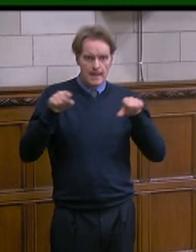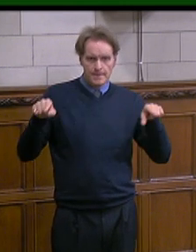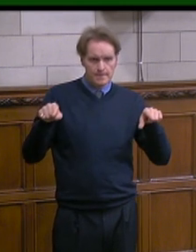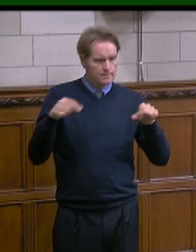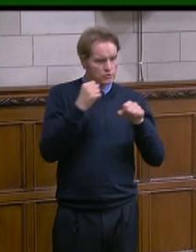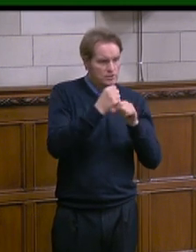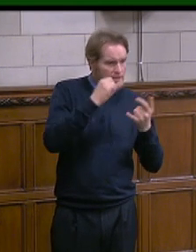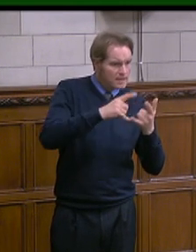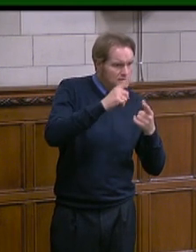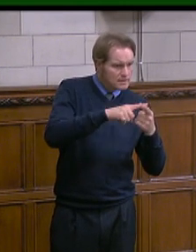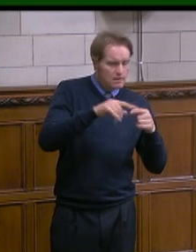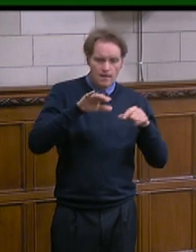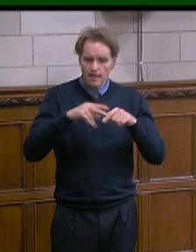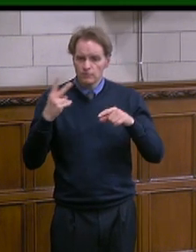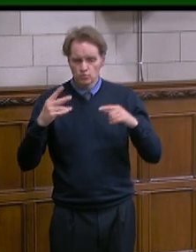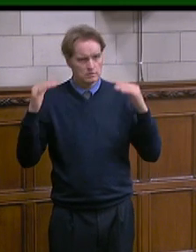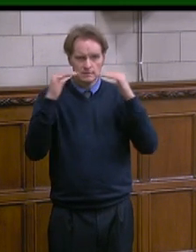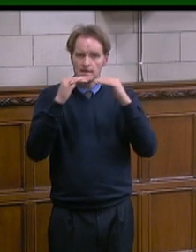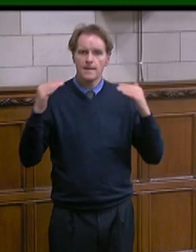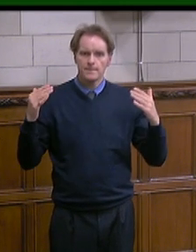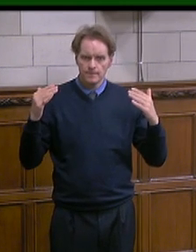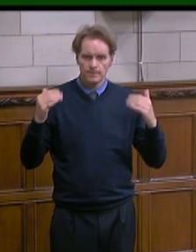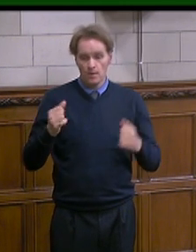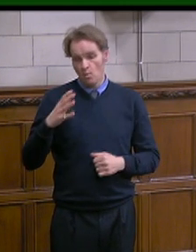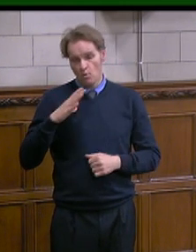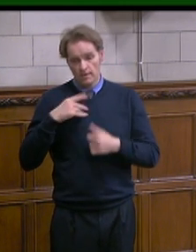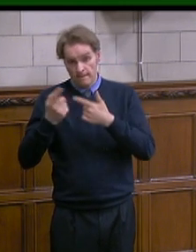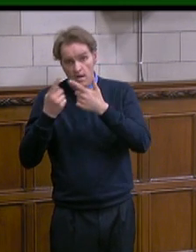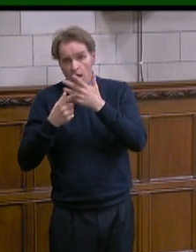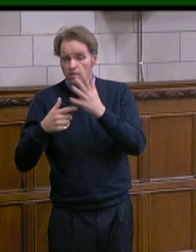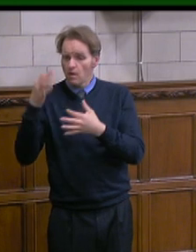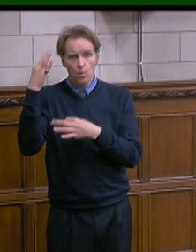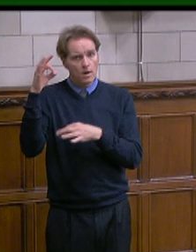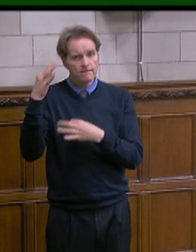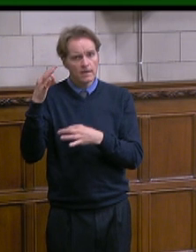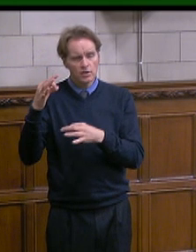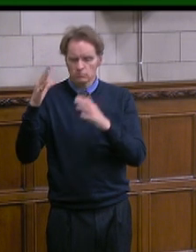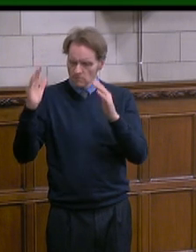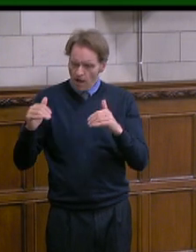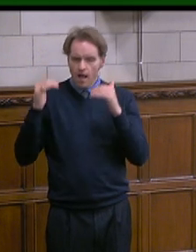There are existing BSL qualifications of high quality available that can be taught in schools.